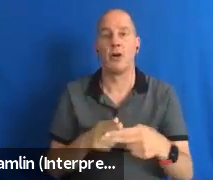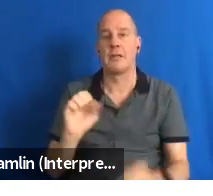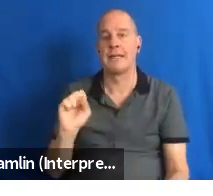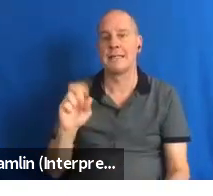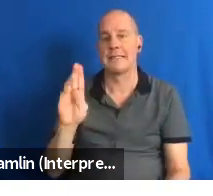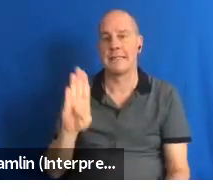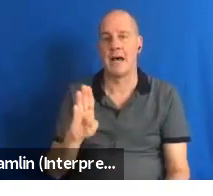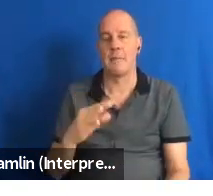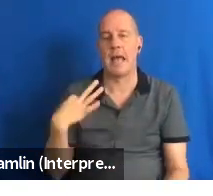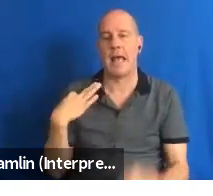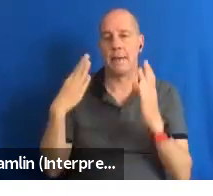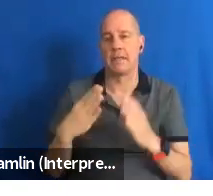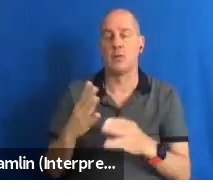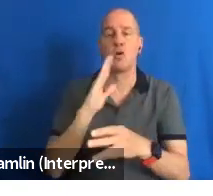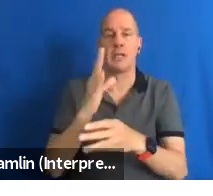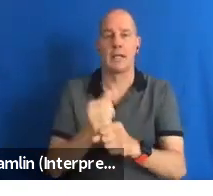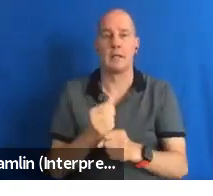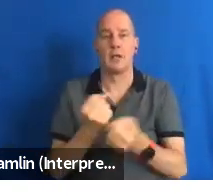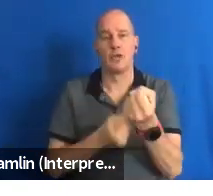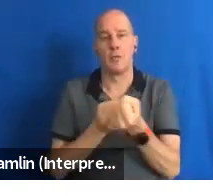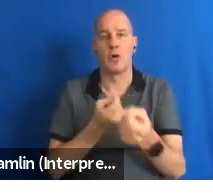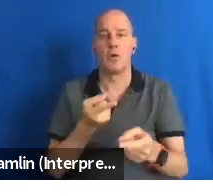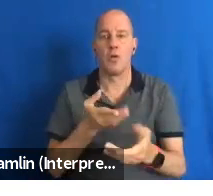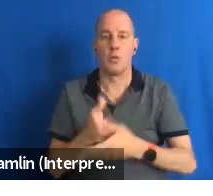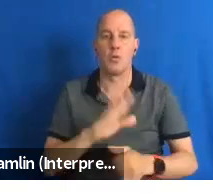support through their state, local, territorial or tribal